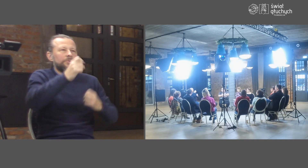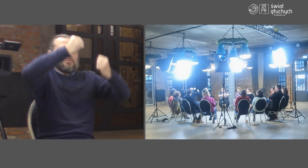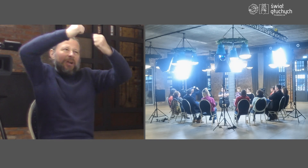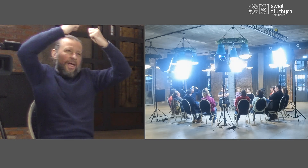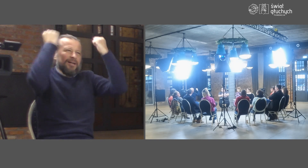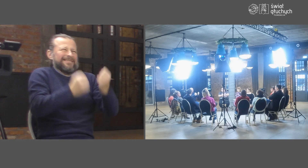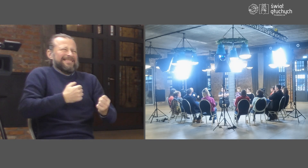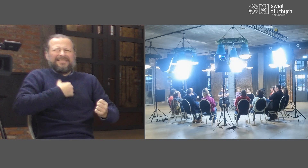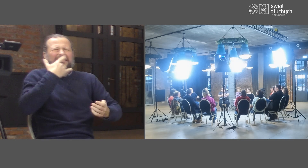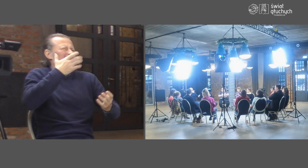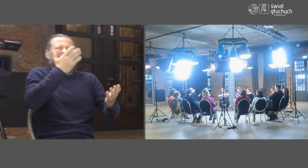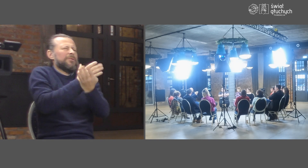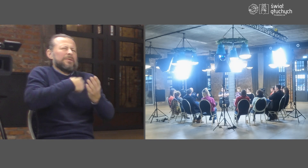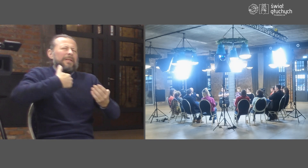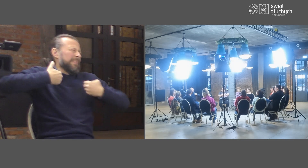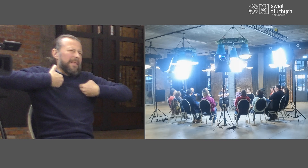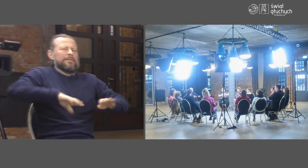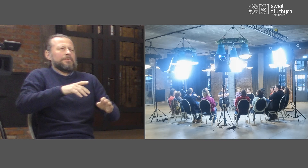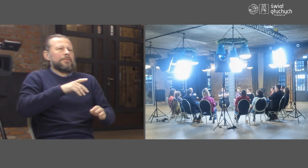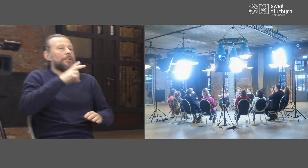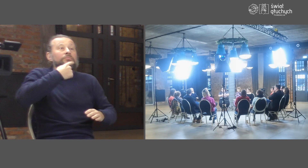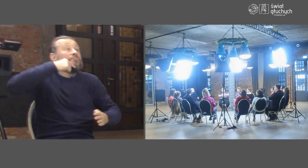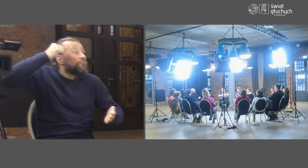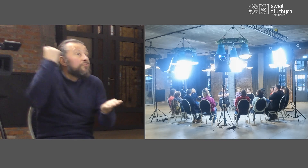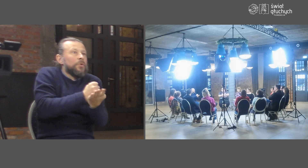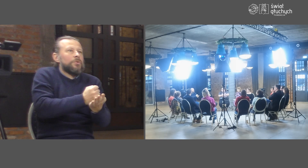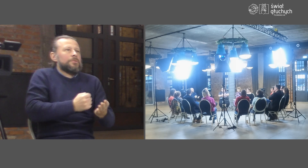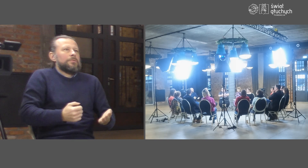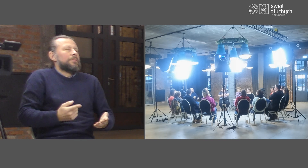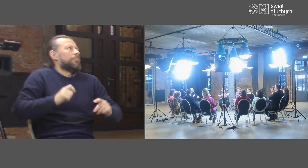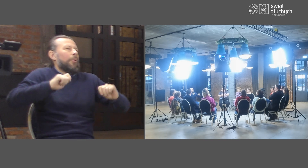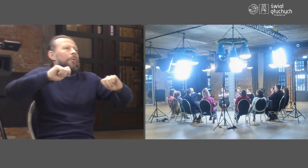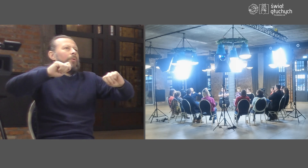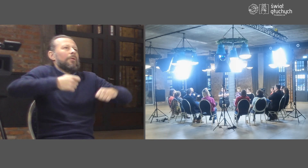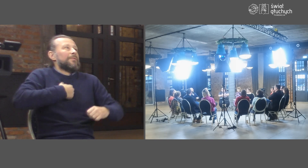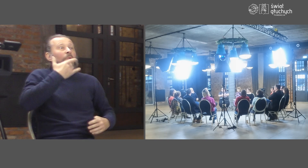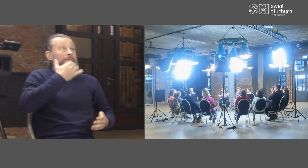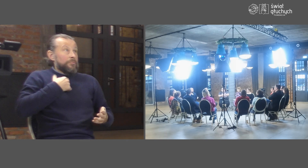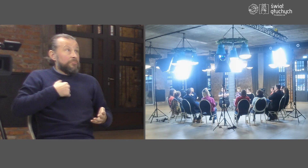It’s hard for me to say it, and honestly, I don’t want to, but I have to. I have to. They force me.